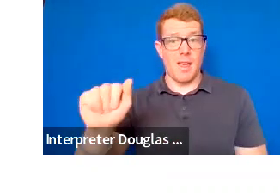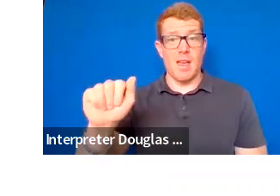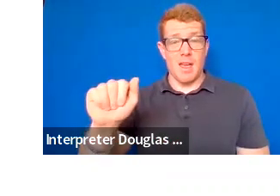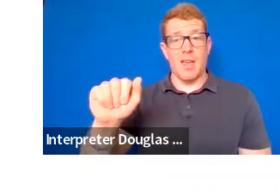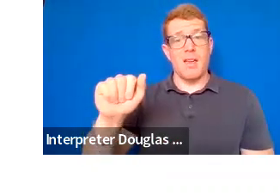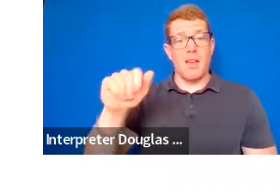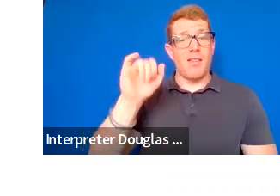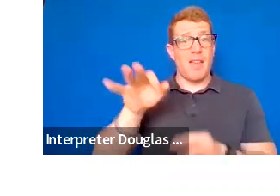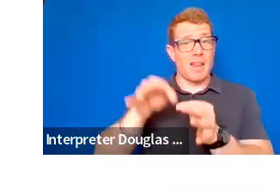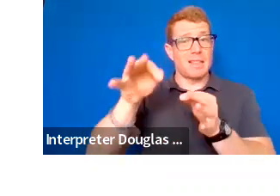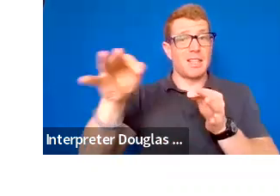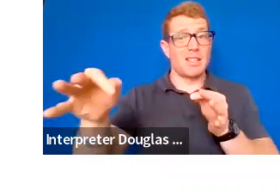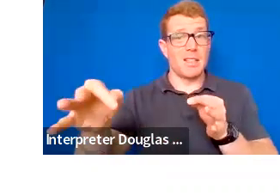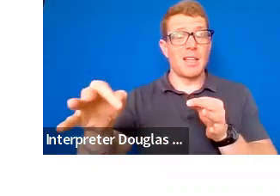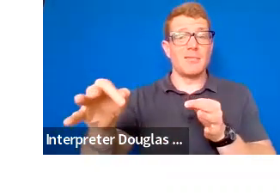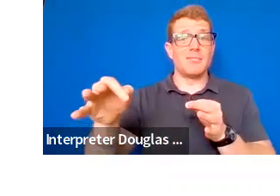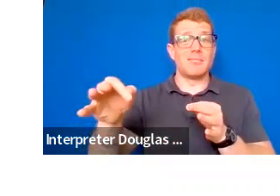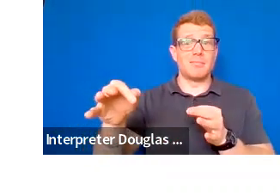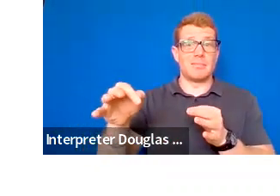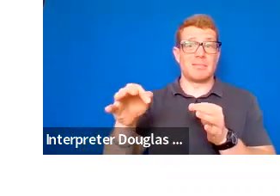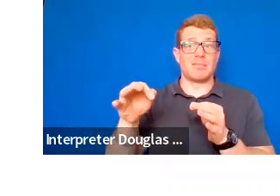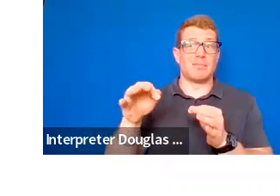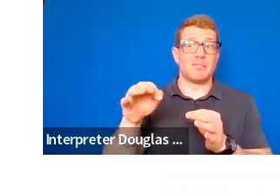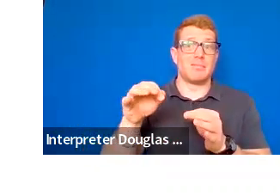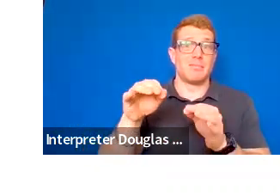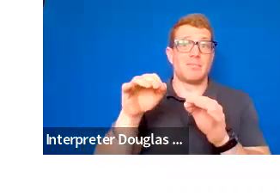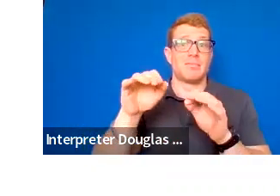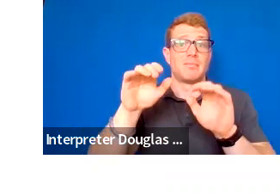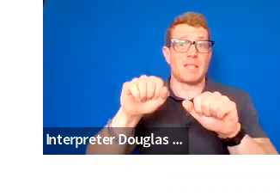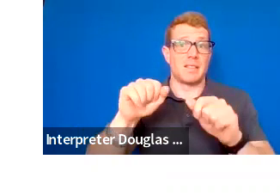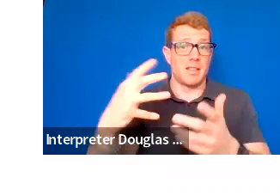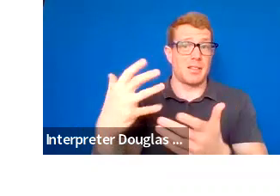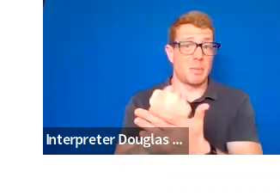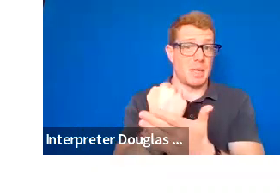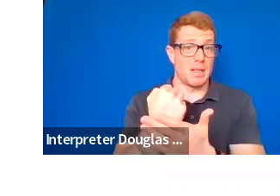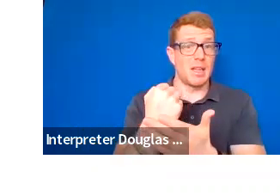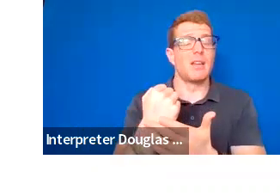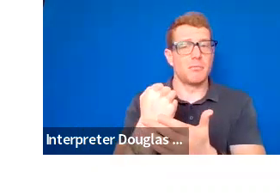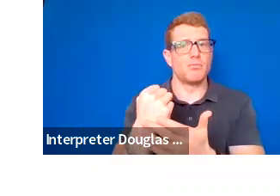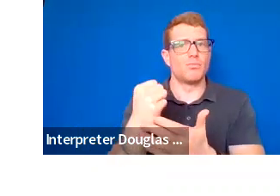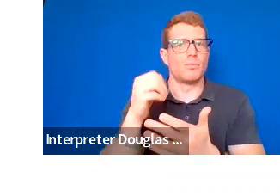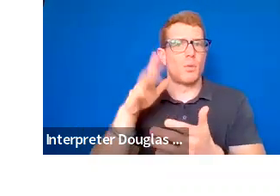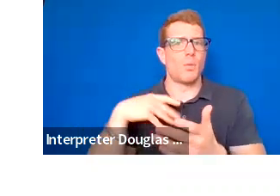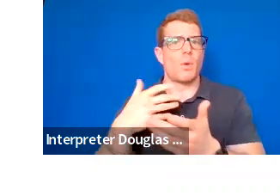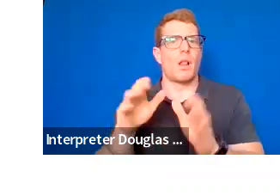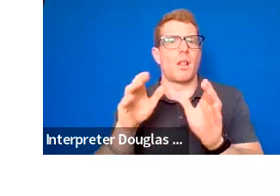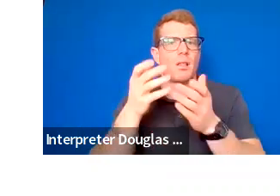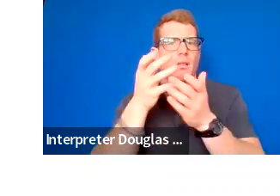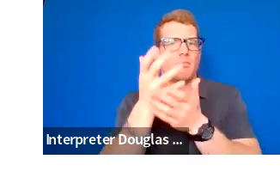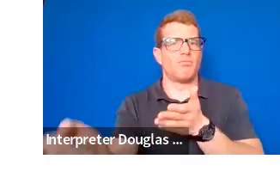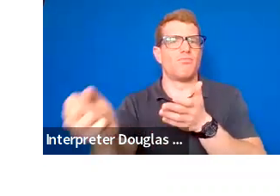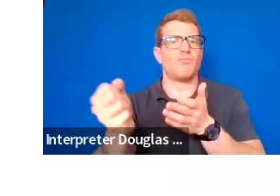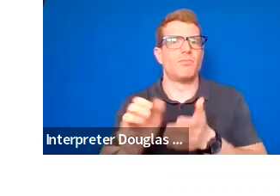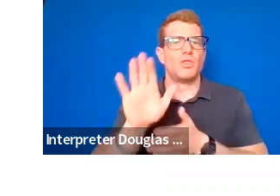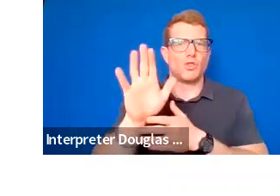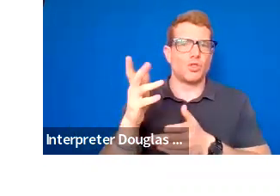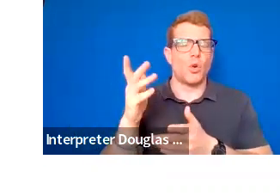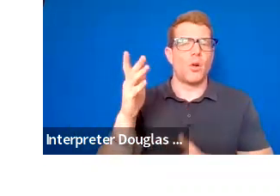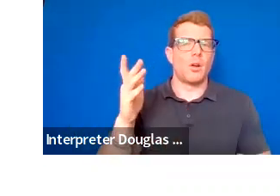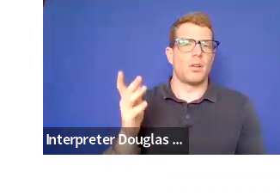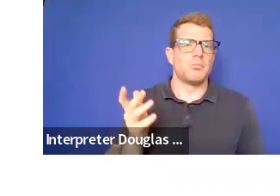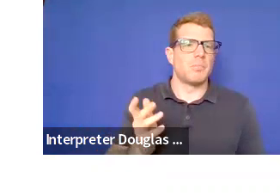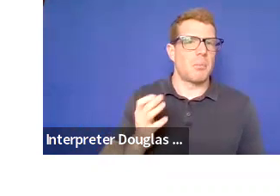But you have the safety net of 5 years being able to jump back in